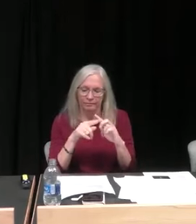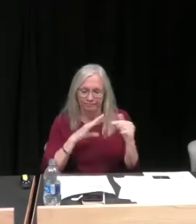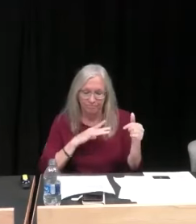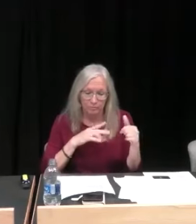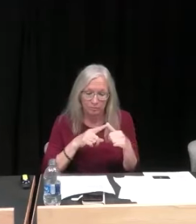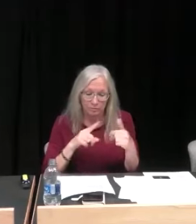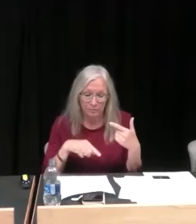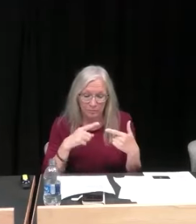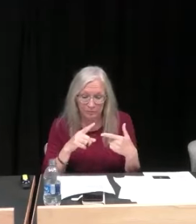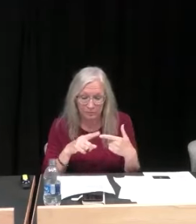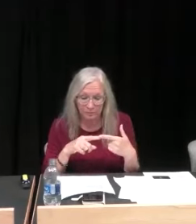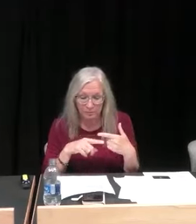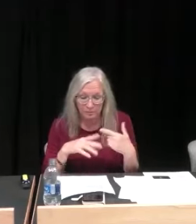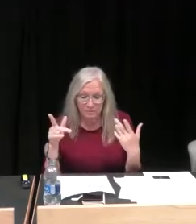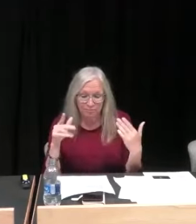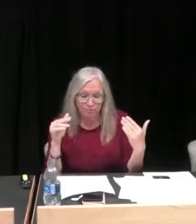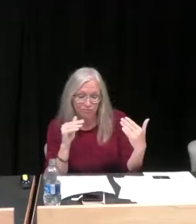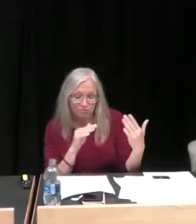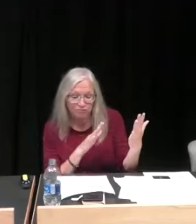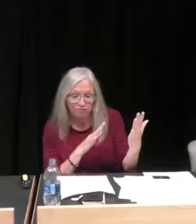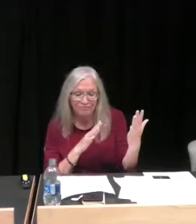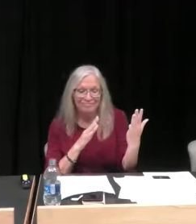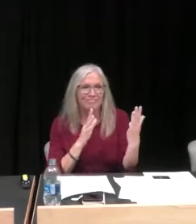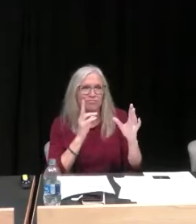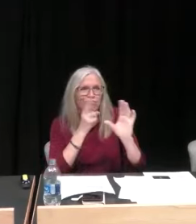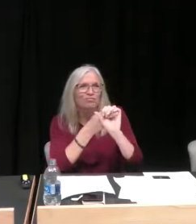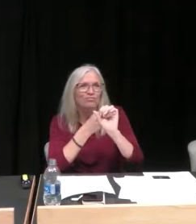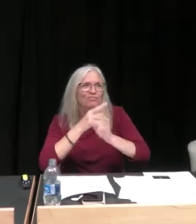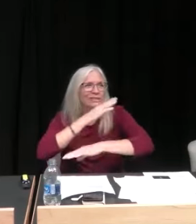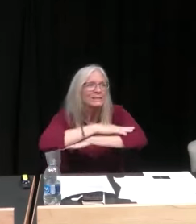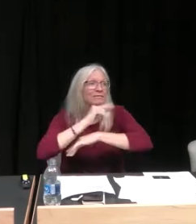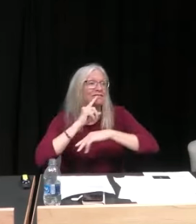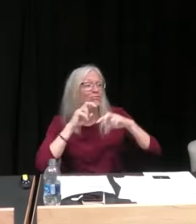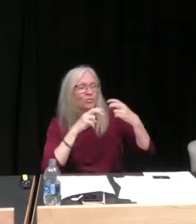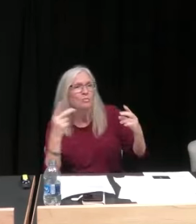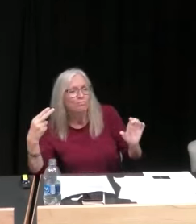that intentionality of showing uh a basic willingness to learn sign language and